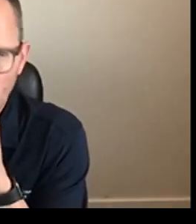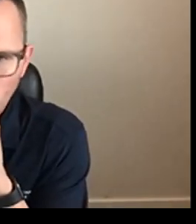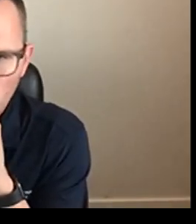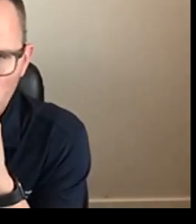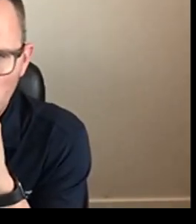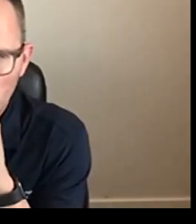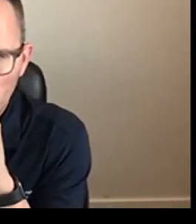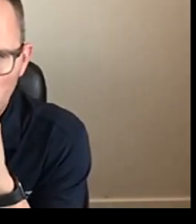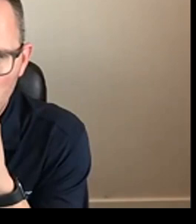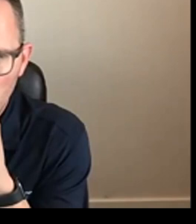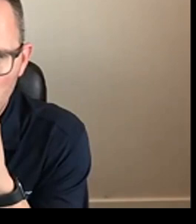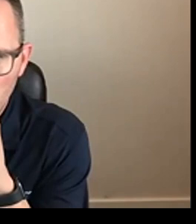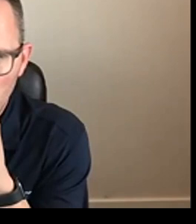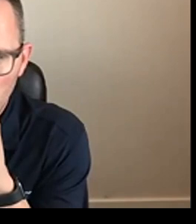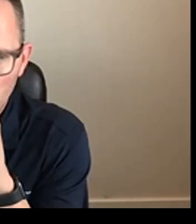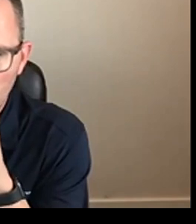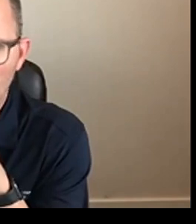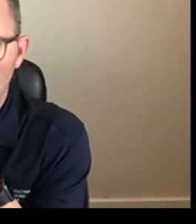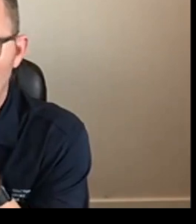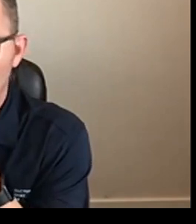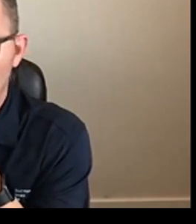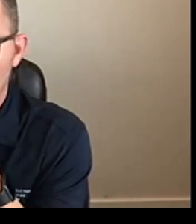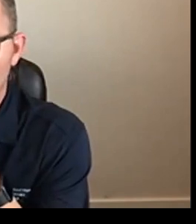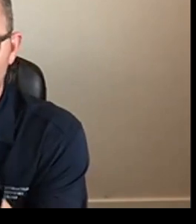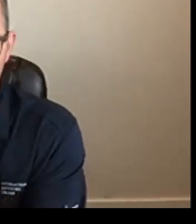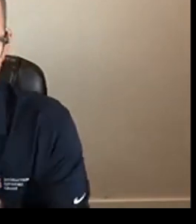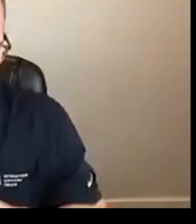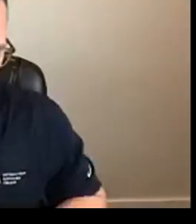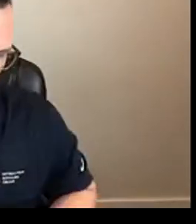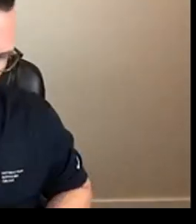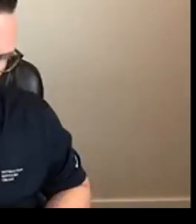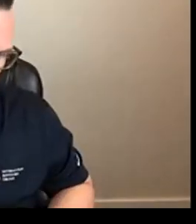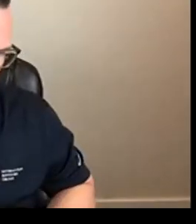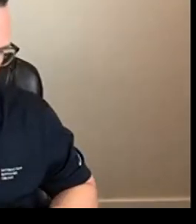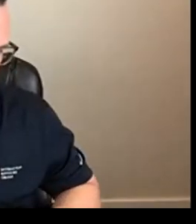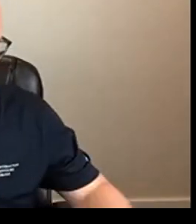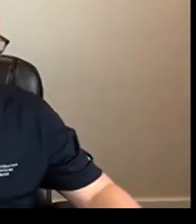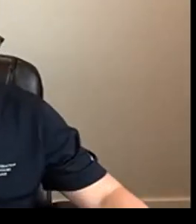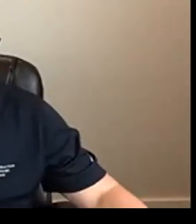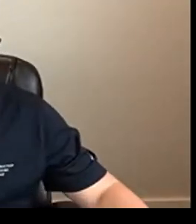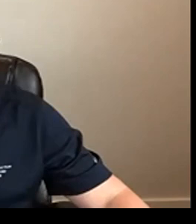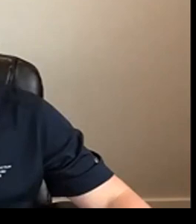15:30:11 Hi everyone. 15:30:14 Welcome to the first day of the Governor's